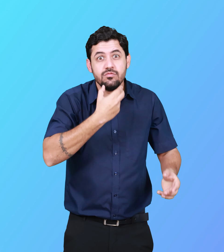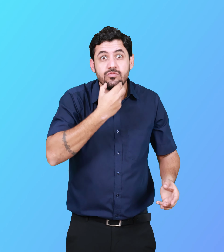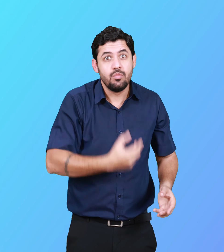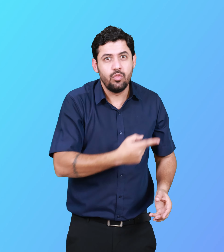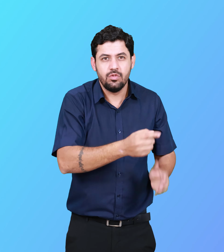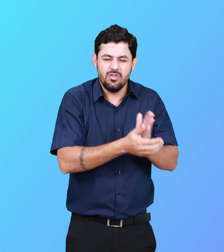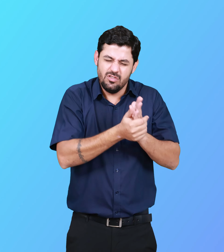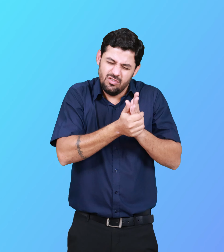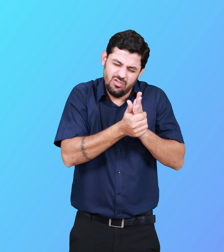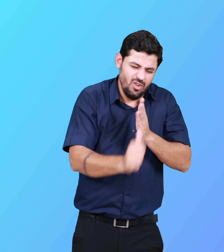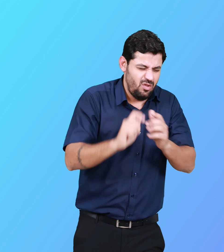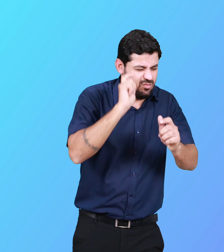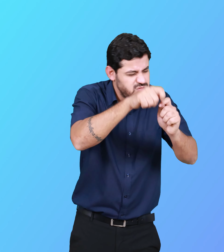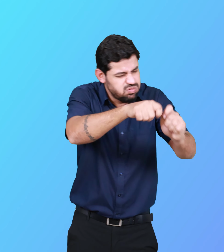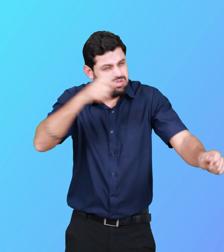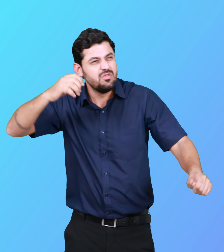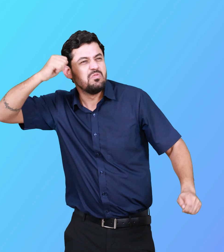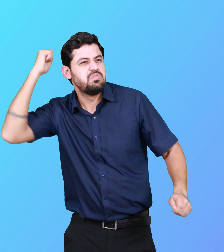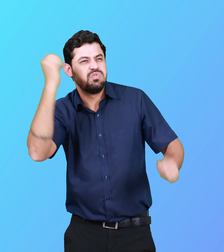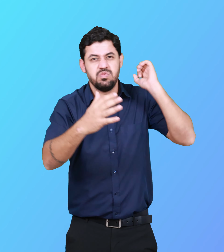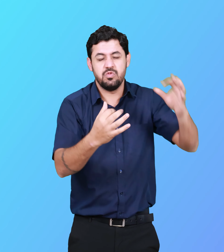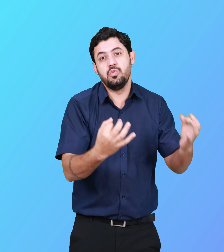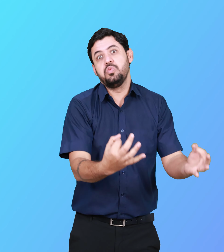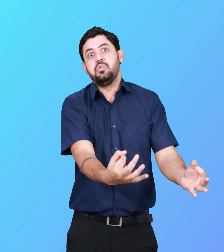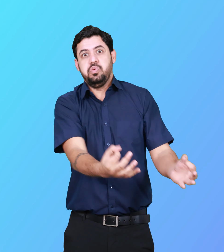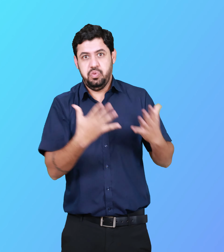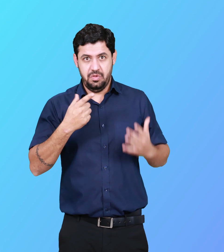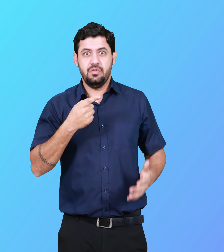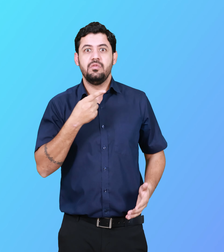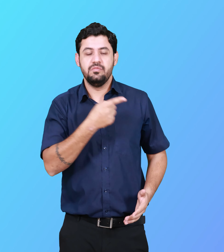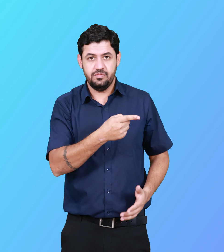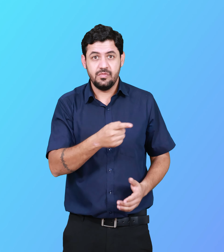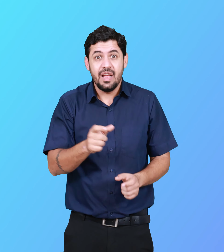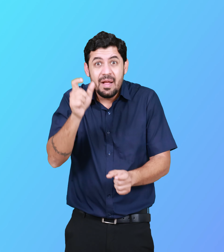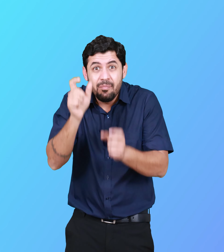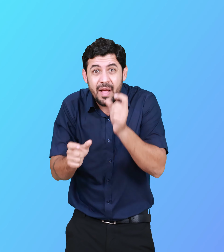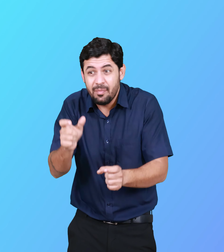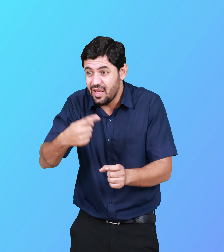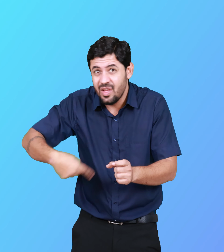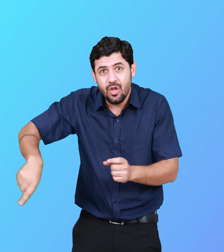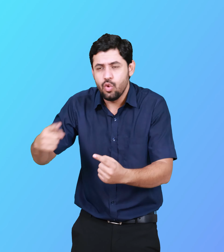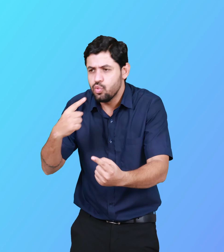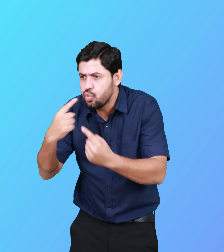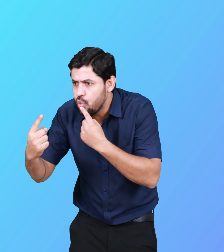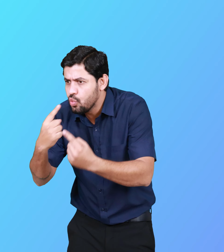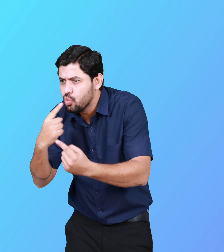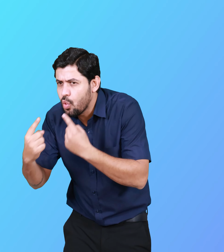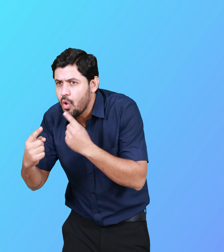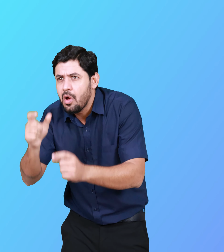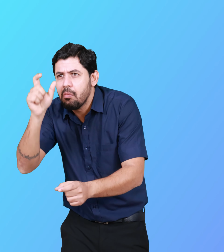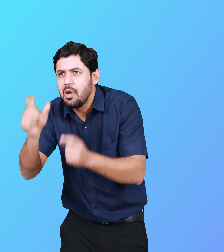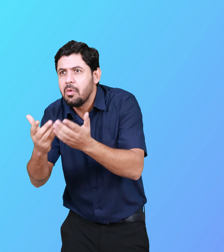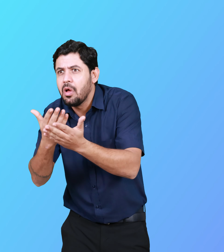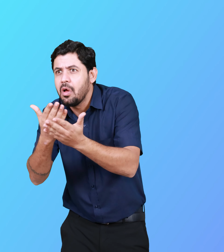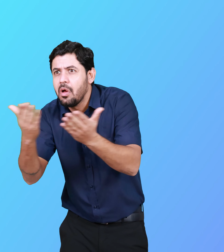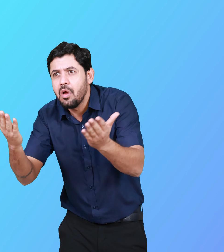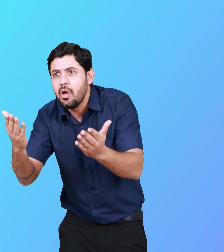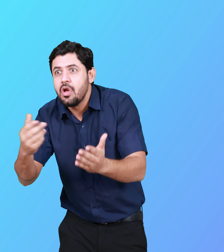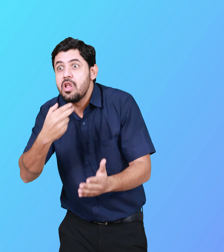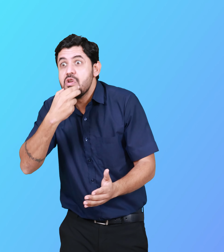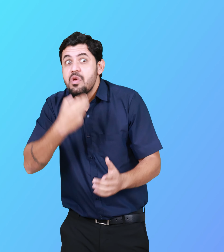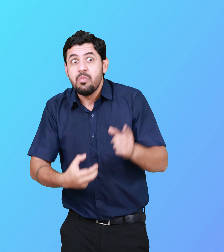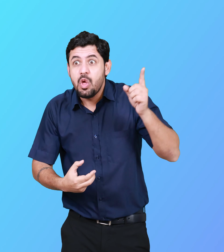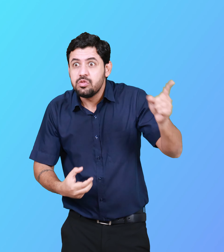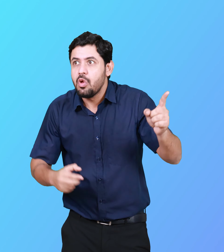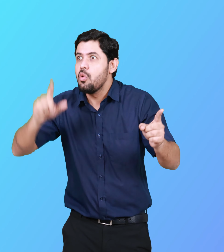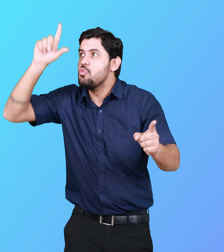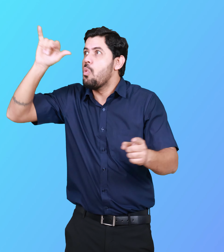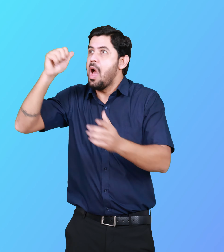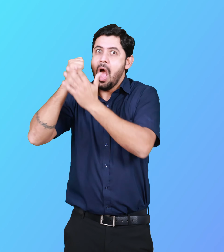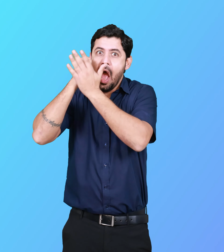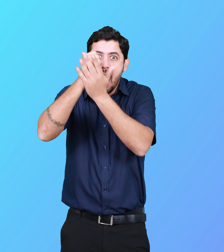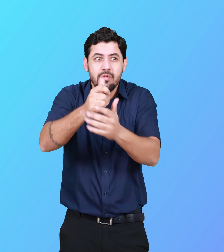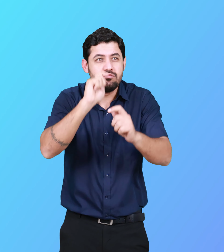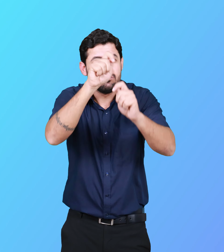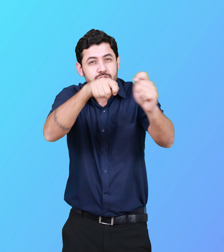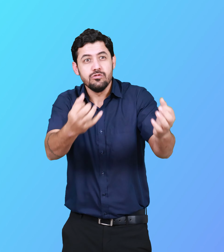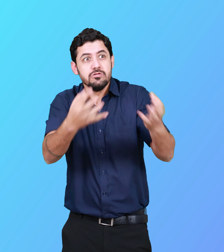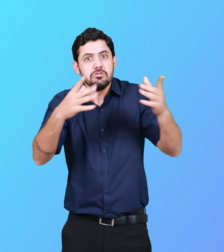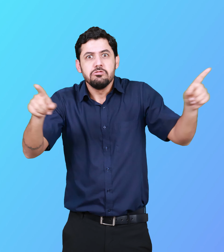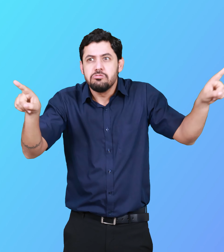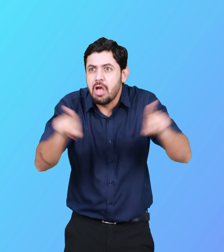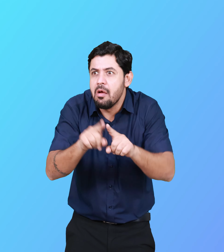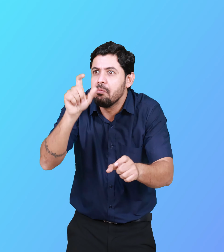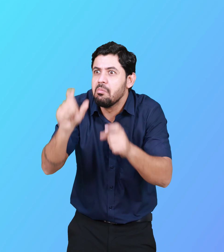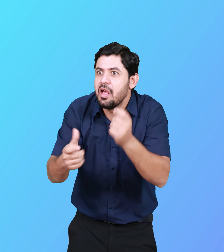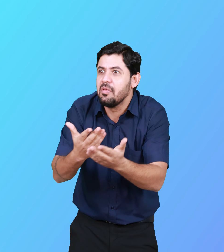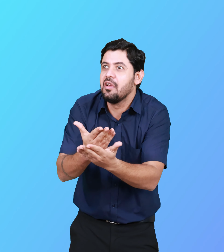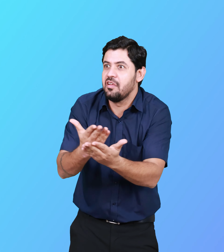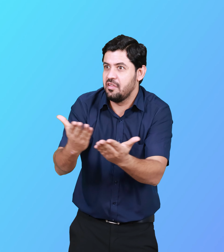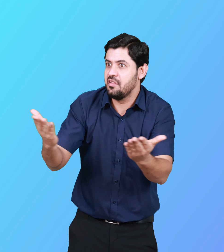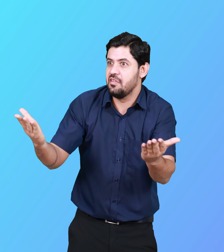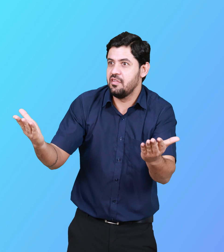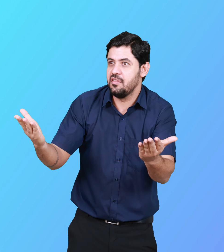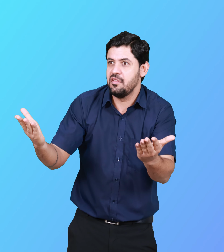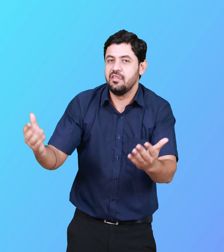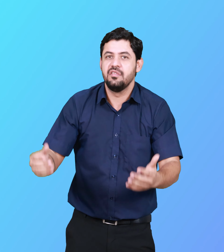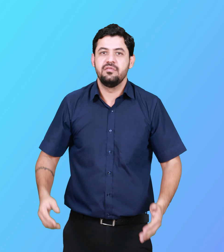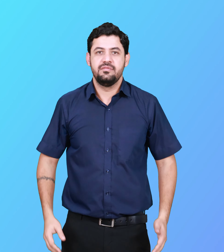He was also the greatest hunter in the world. That is why people still compare a good hunter to Nimrod. They say, “You are like Nimrod, the greatest hunter in the world.”